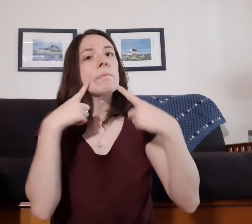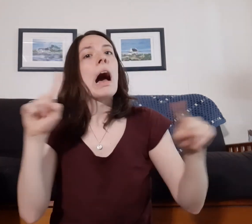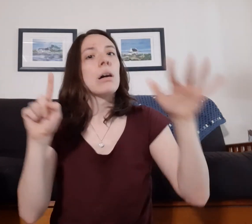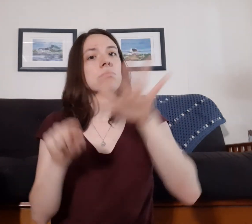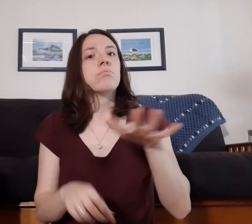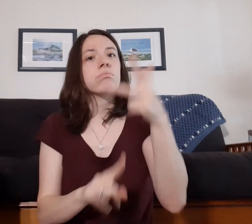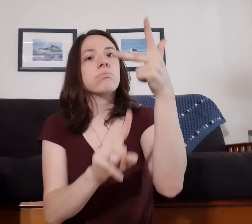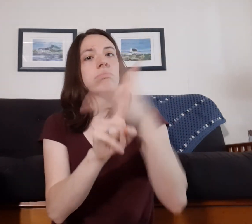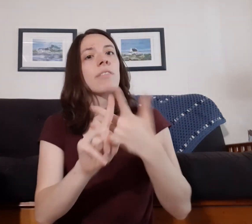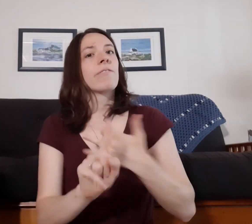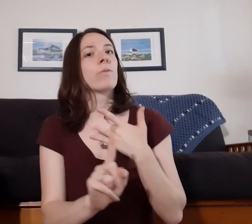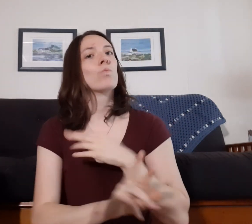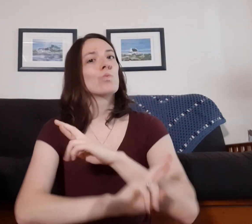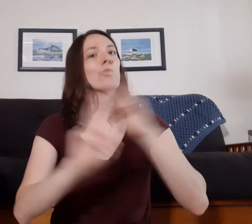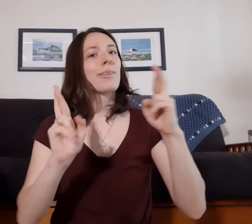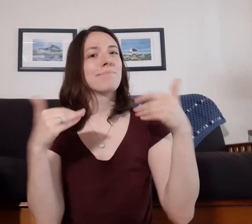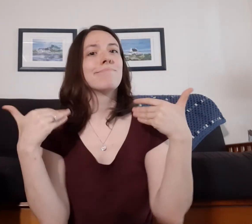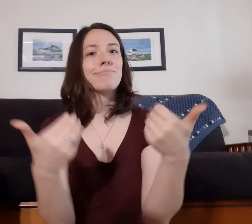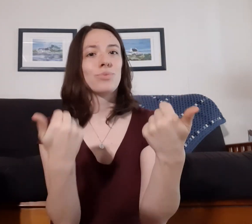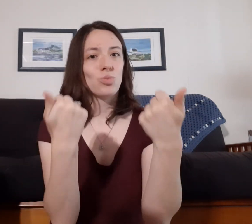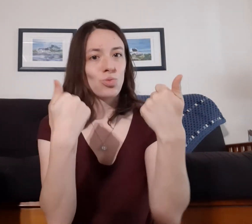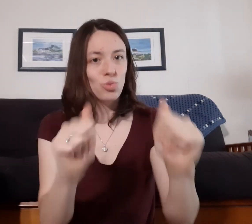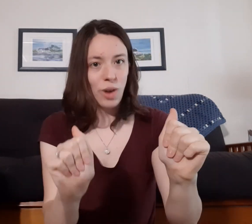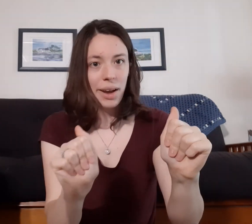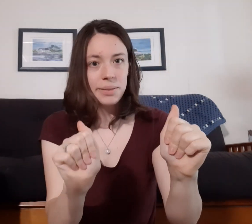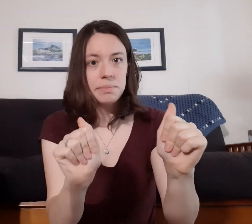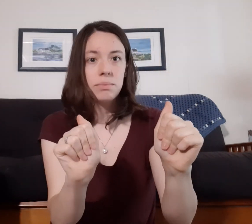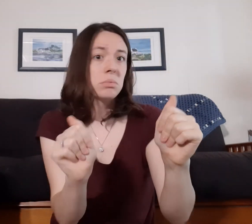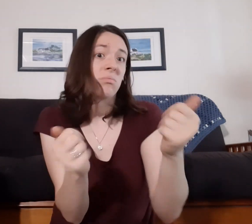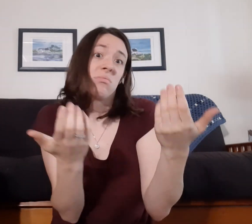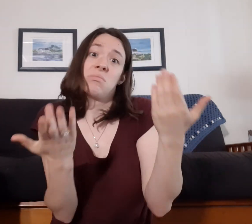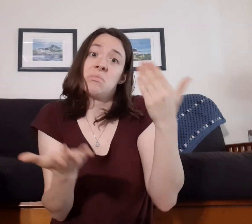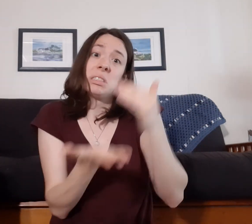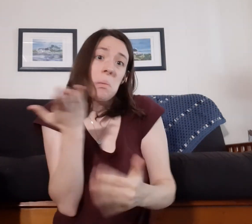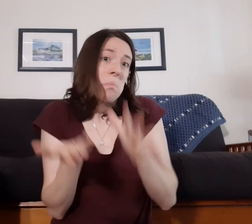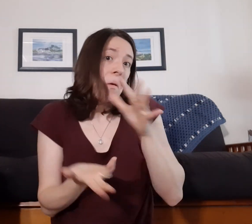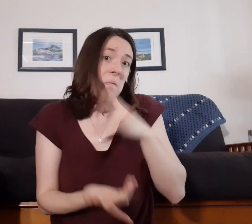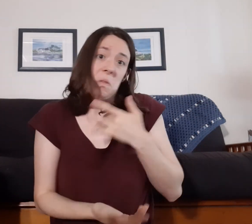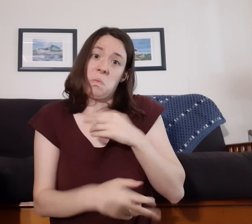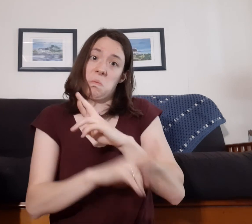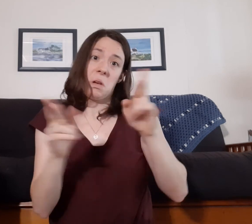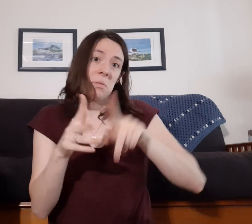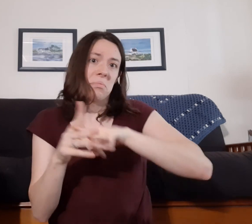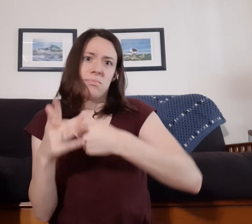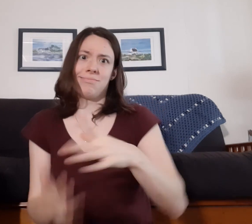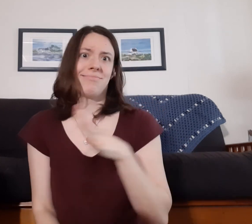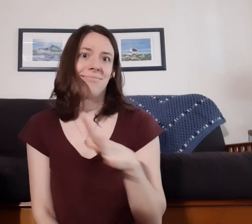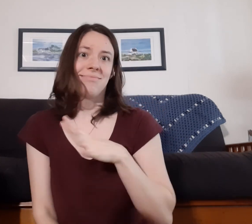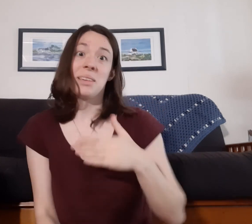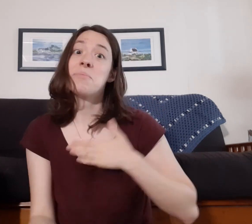Finally, around three months old, I felt ready to go ahead and try EC. Some moms feel ready from the start, and that's fine!